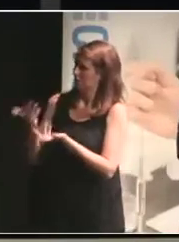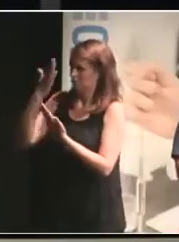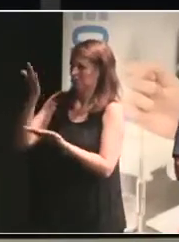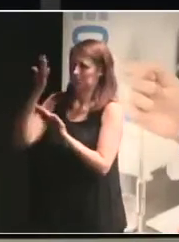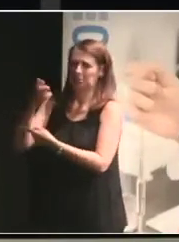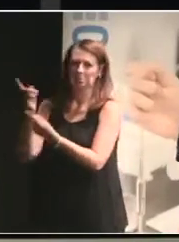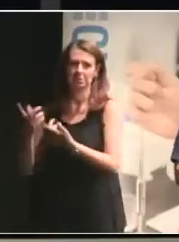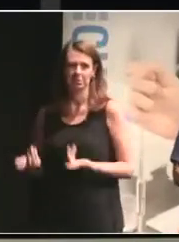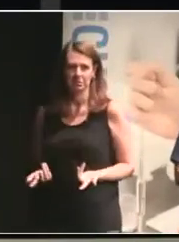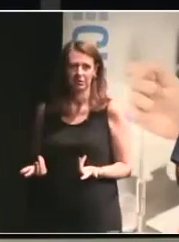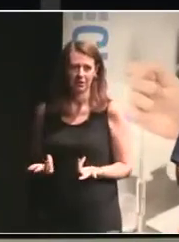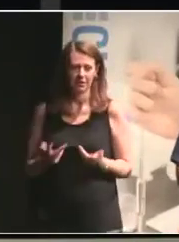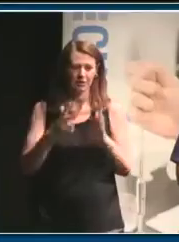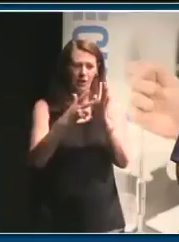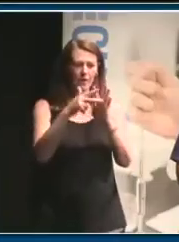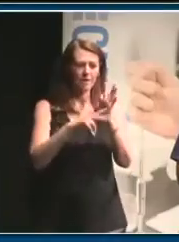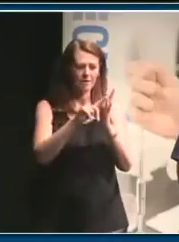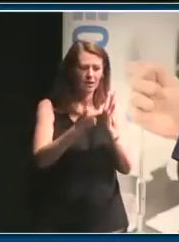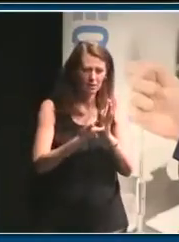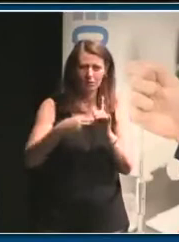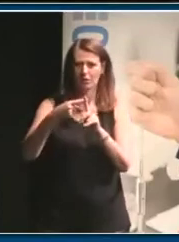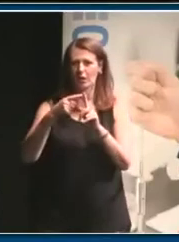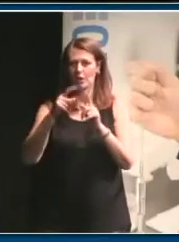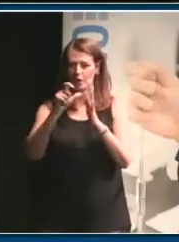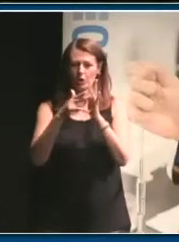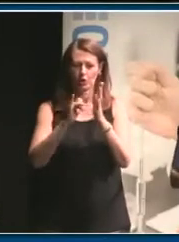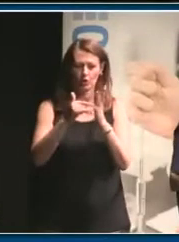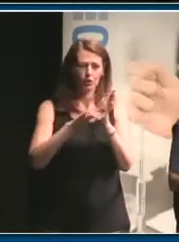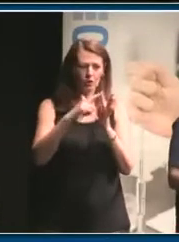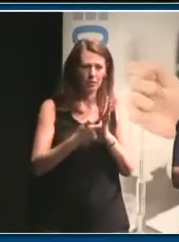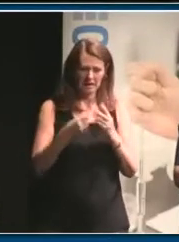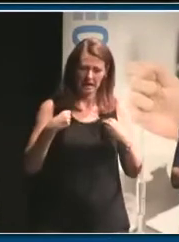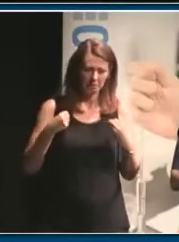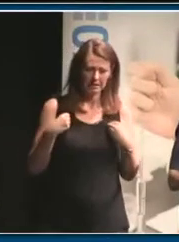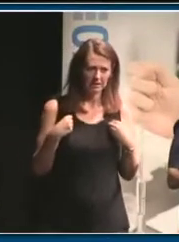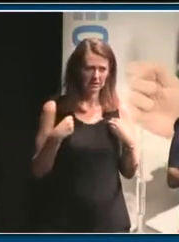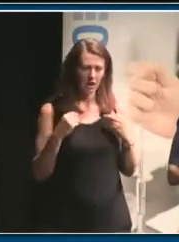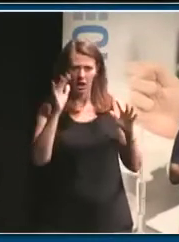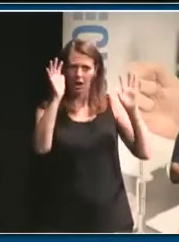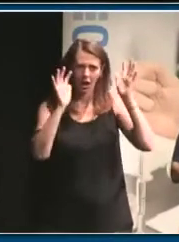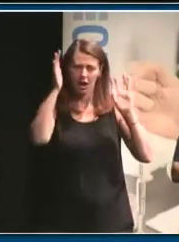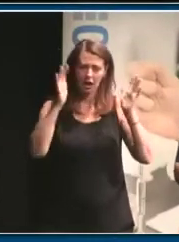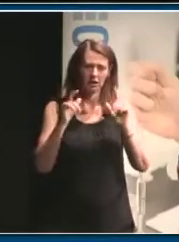vendors and consumer companies are doing us no favour with chemical free products. Think